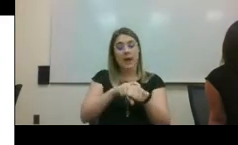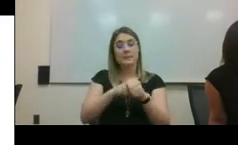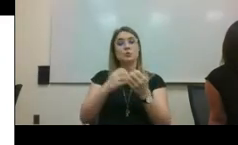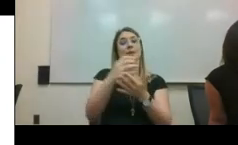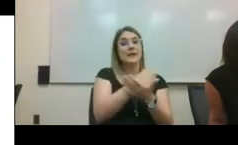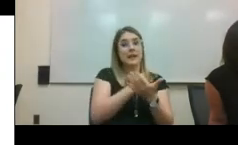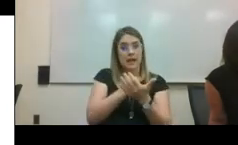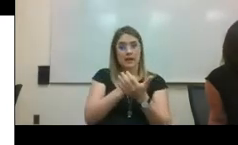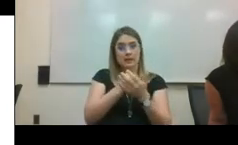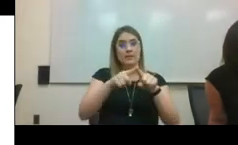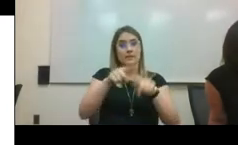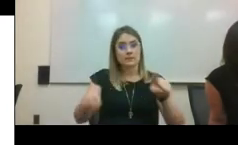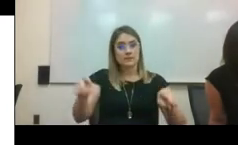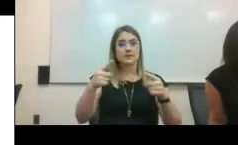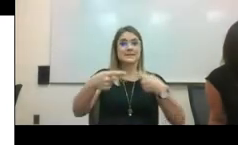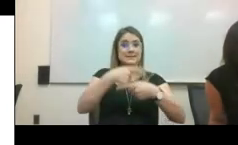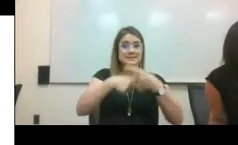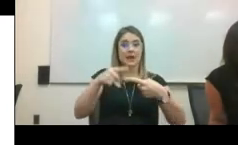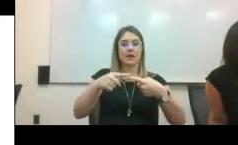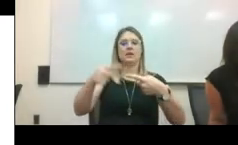and then to train on them prior to doing the actual baseline.